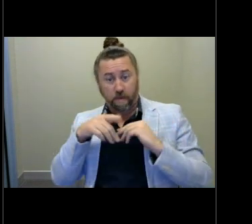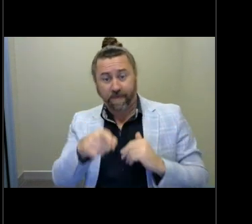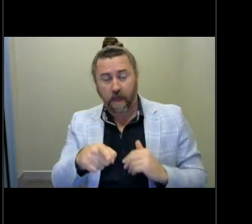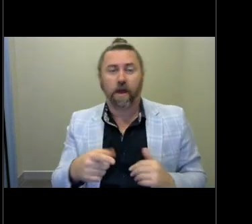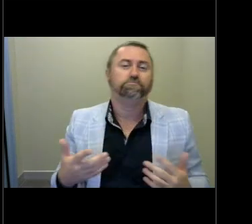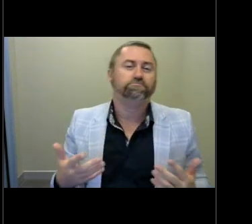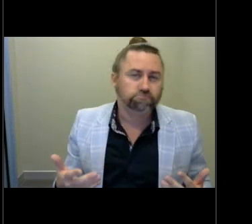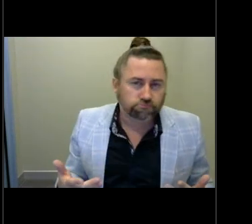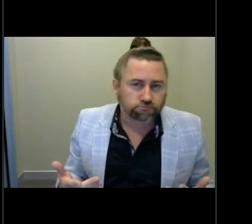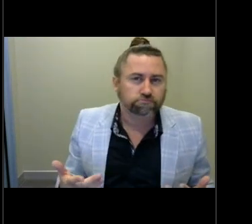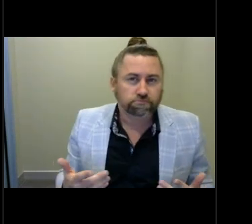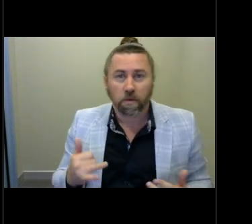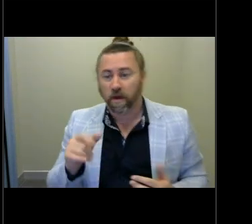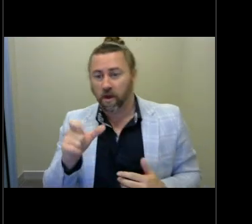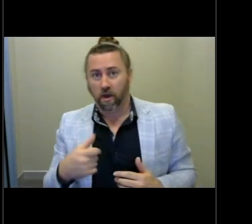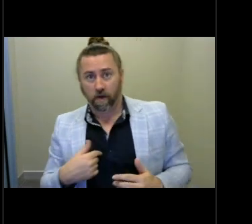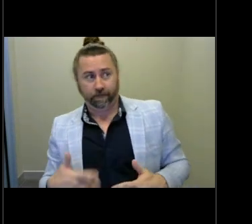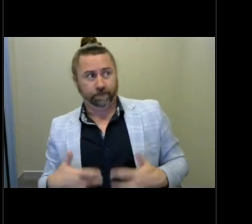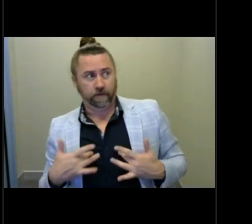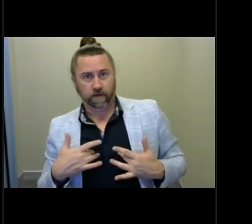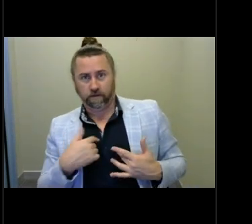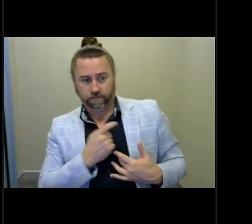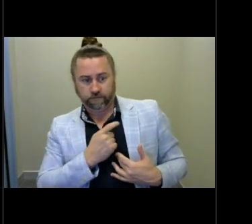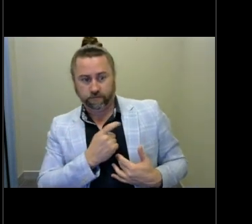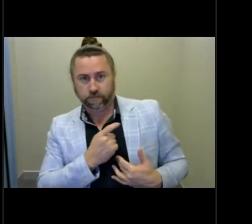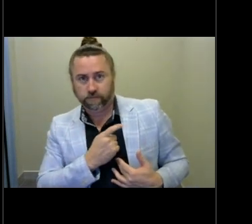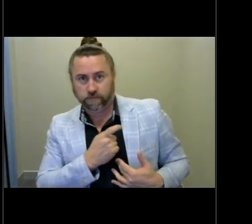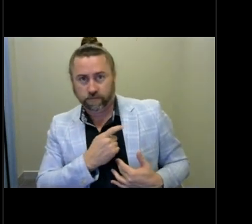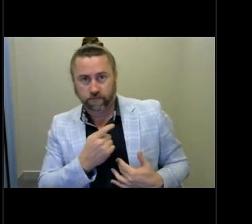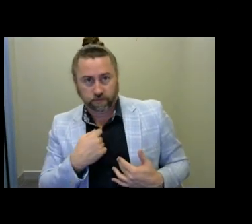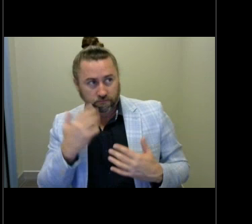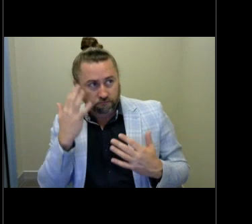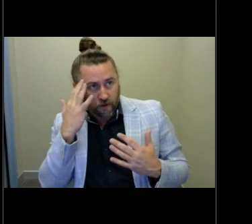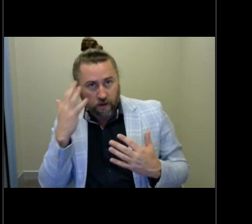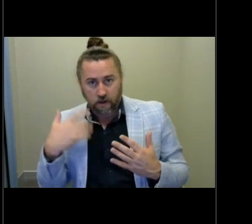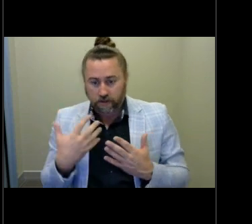emotional or psychological safety or for their children or family.